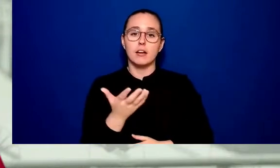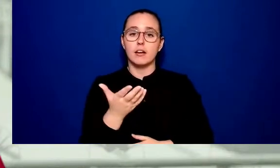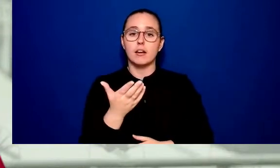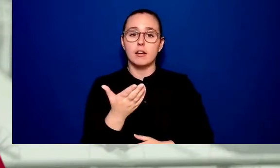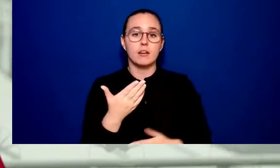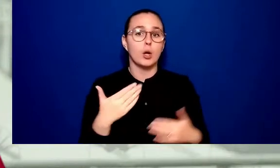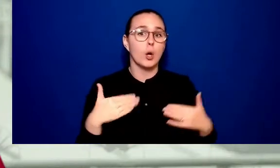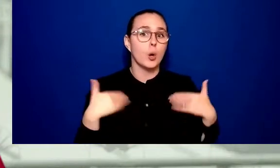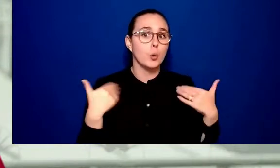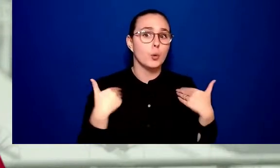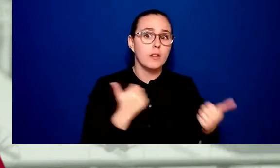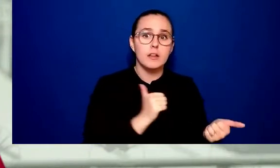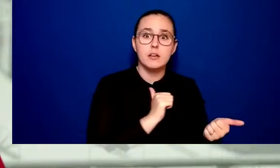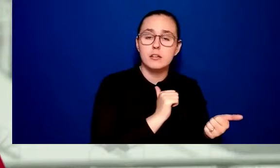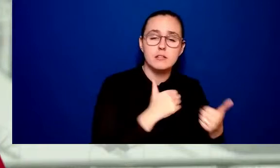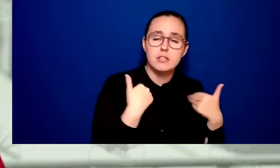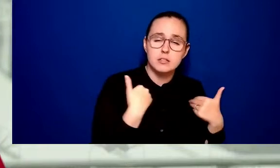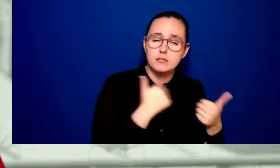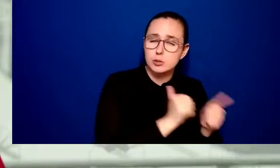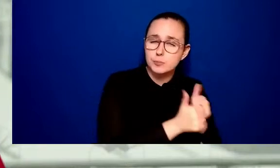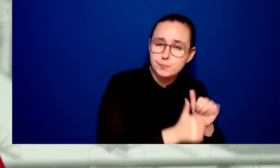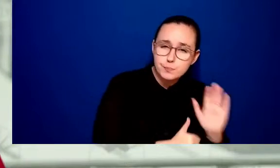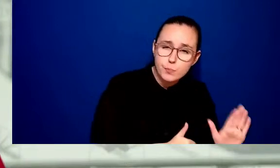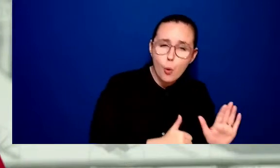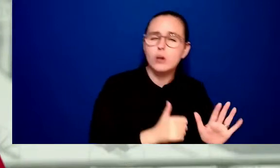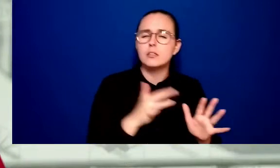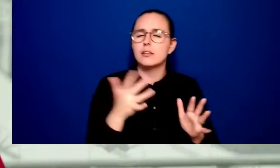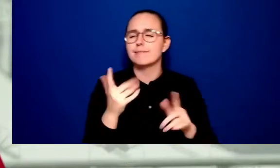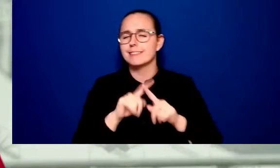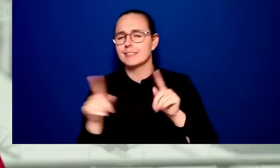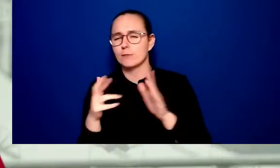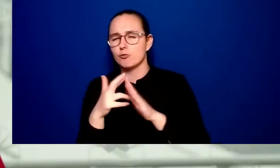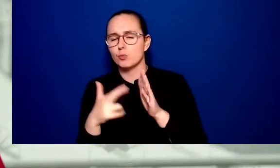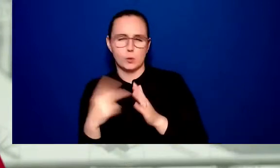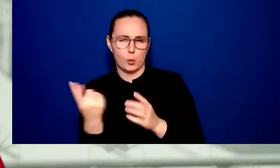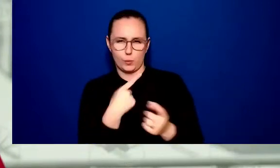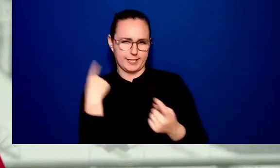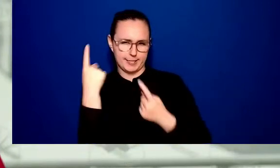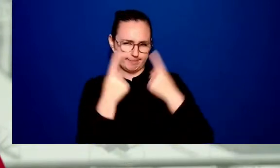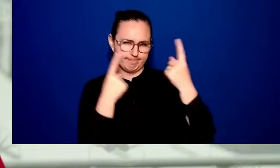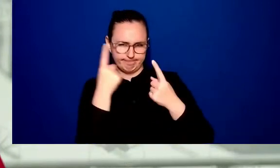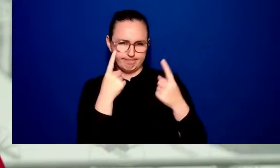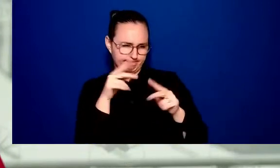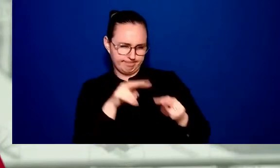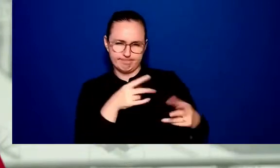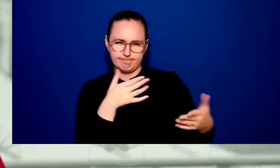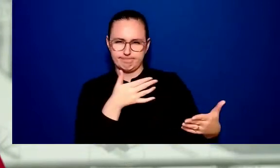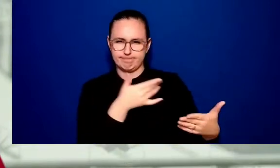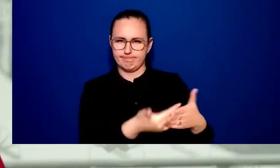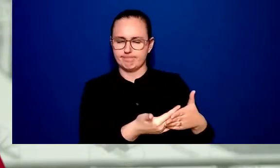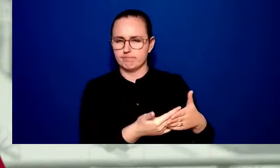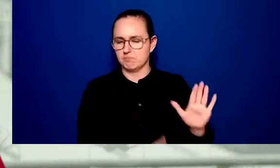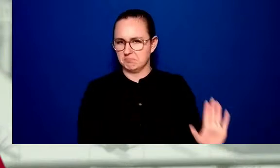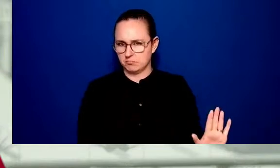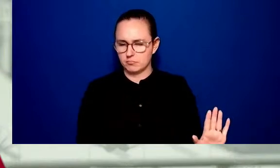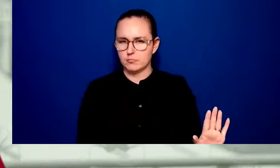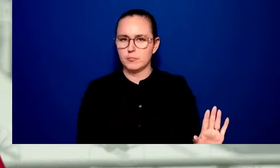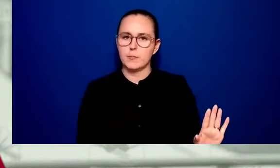programs, so it will look at that. As we approach this, but the vaccine card is also as